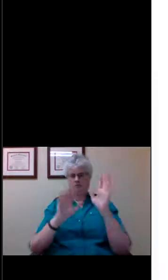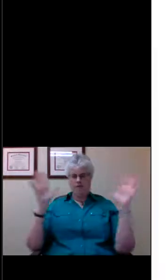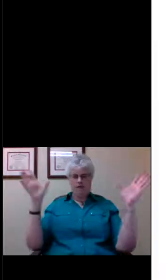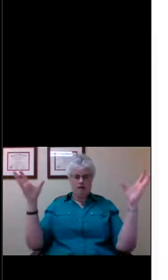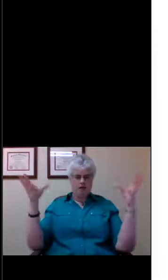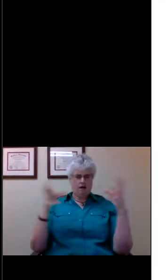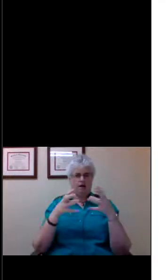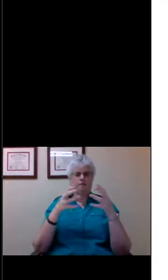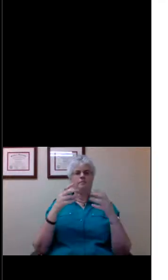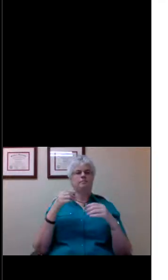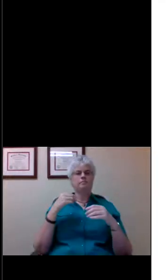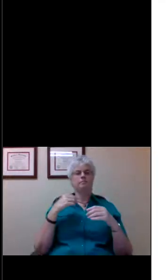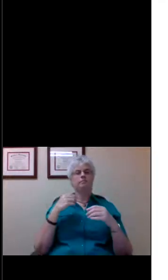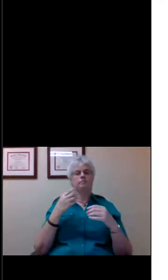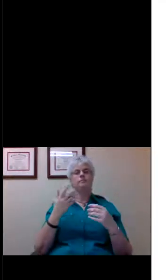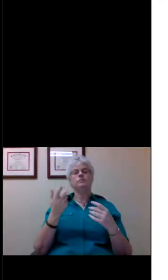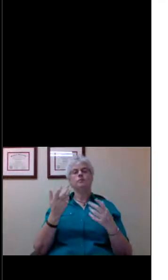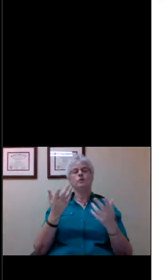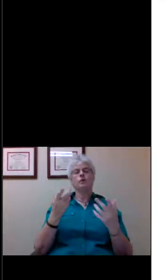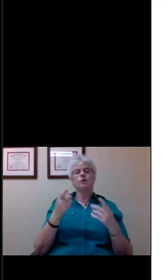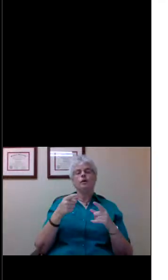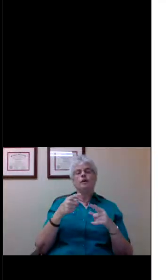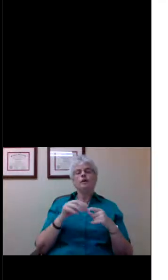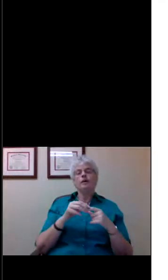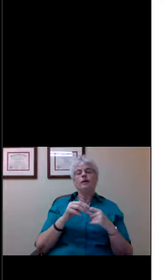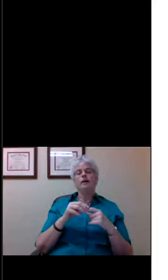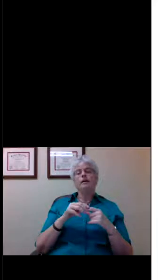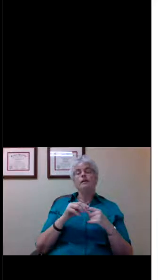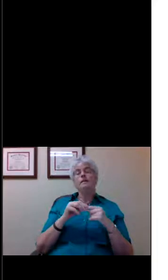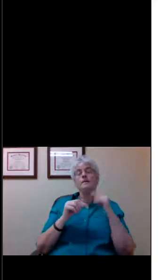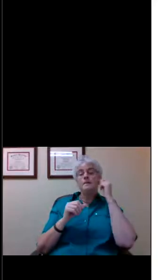look at all those things and we made sure that they all aligned.